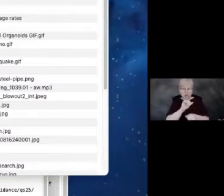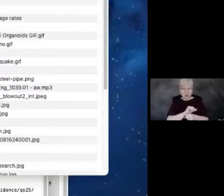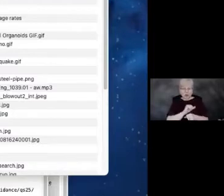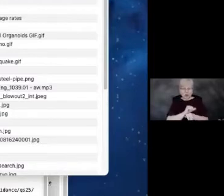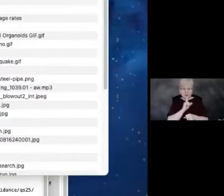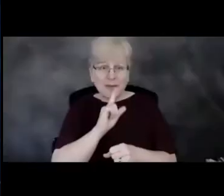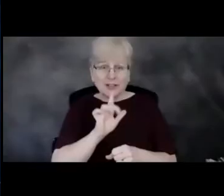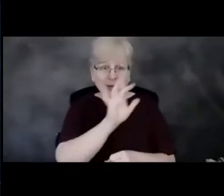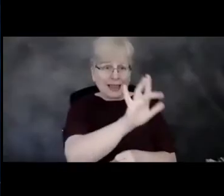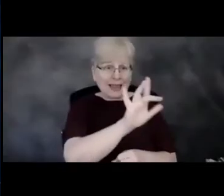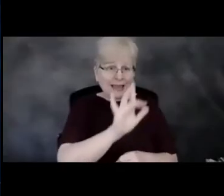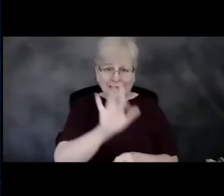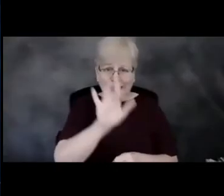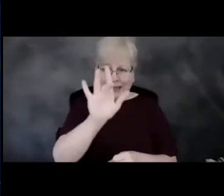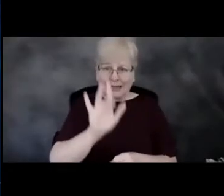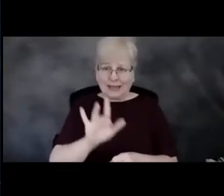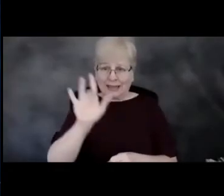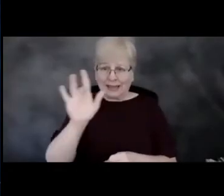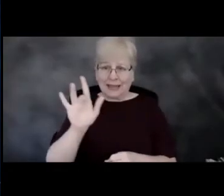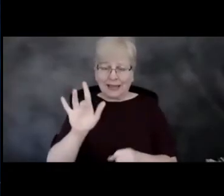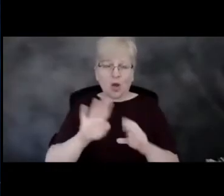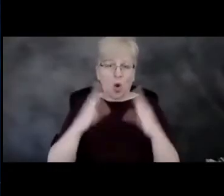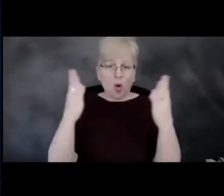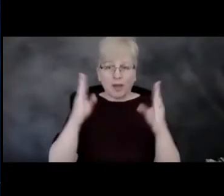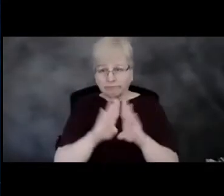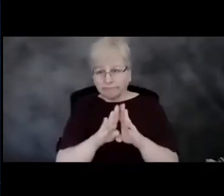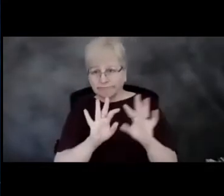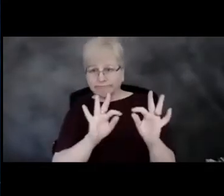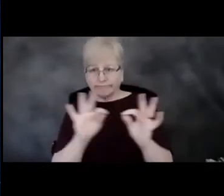it should. 16:54:39 Open the content boxes here, make